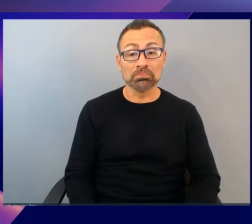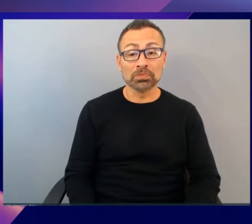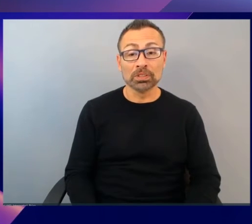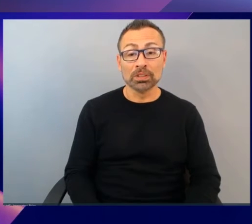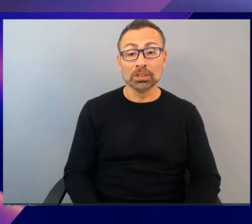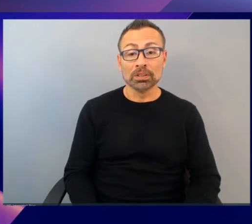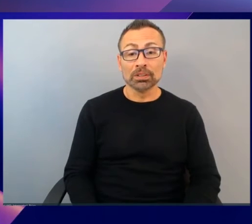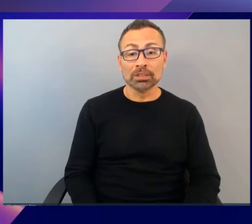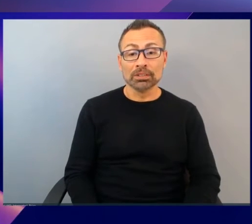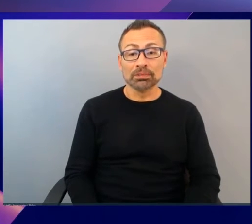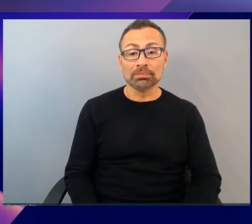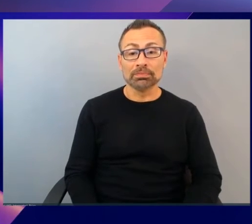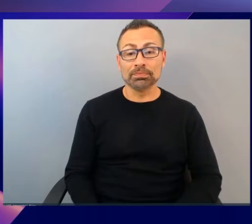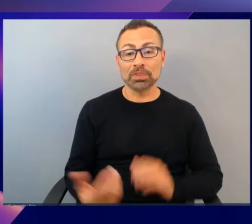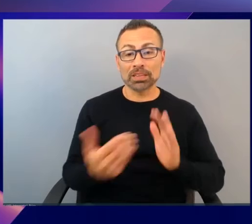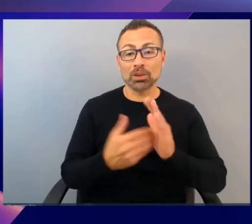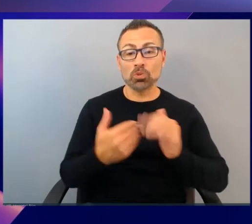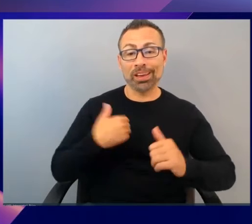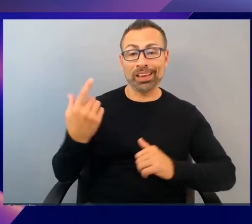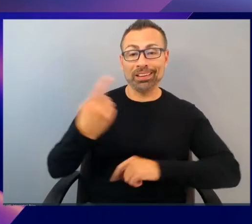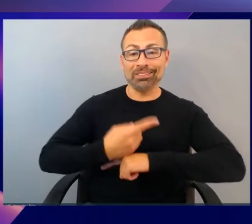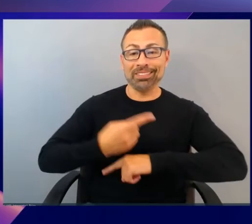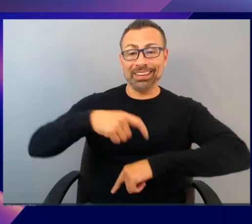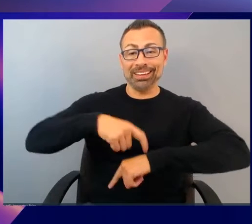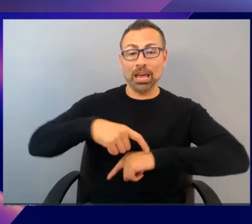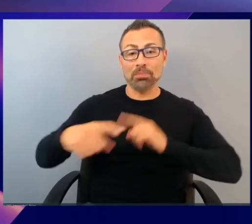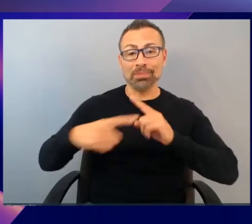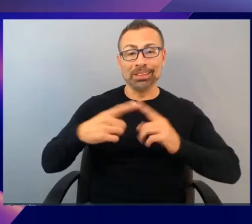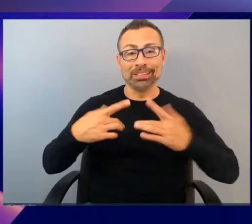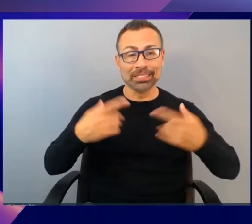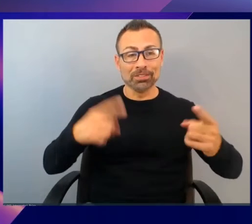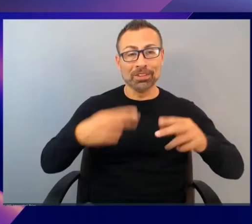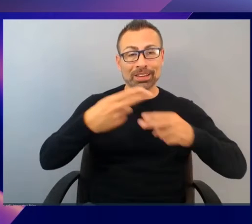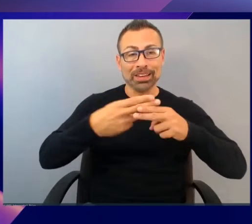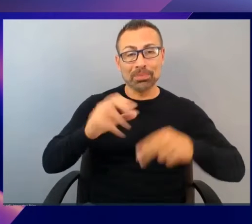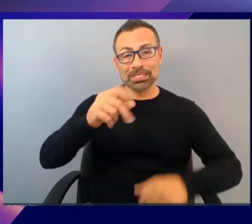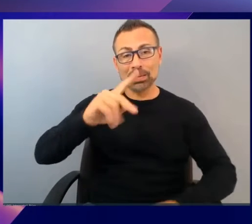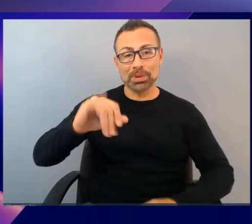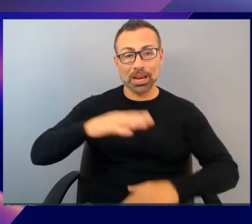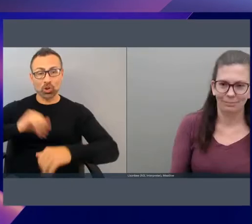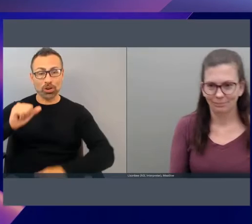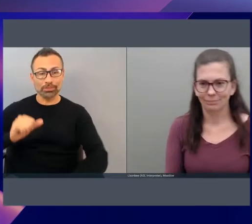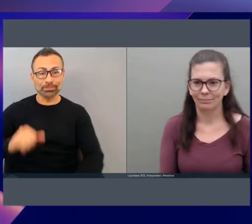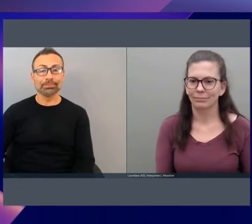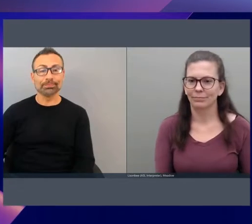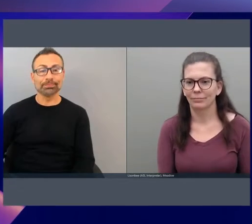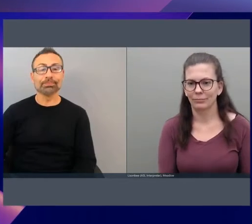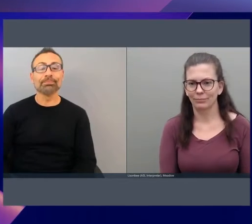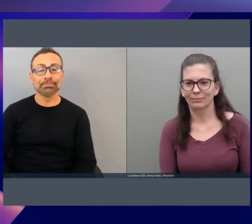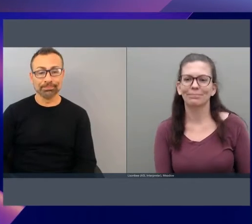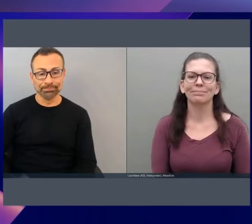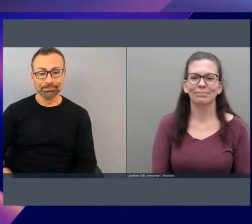We have the event name, which is the API call SendCommand. Right.